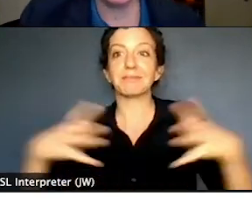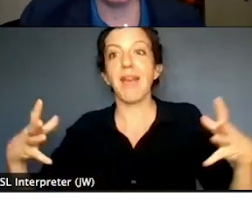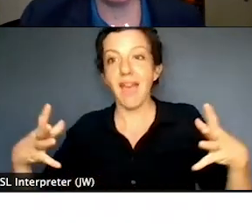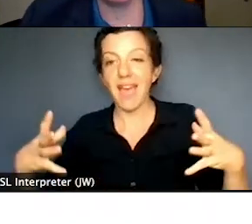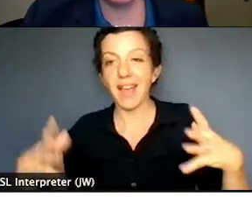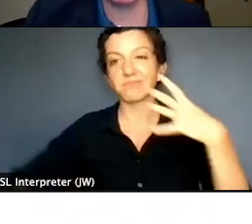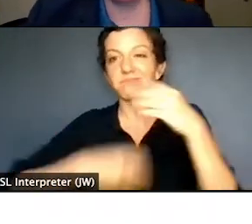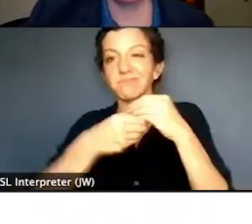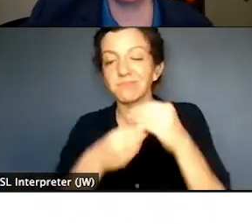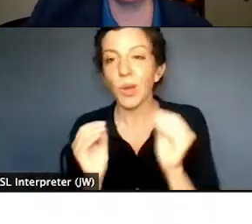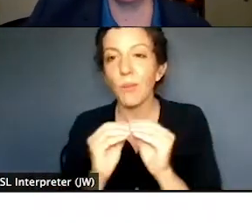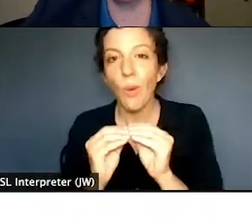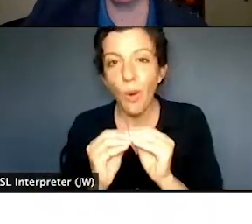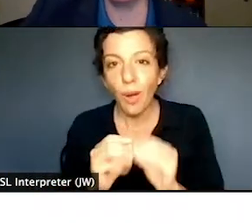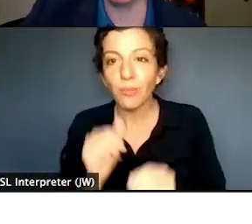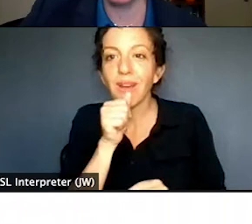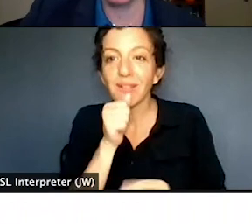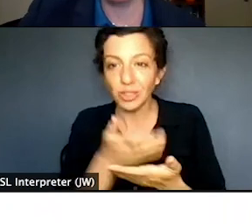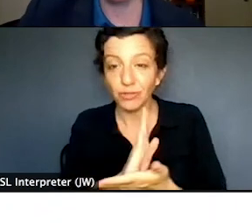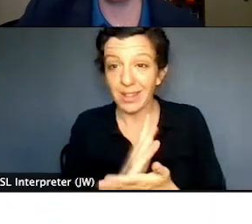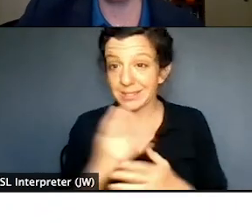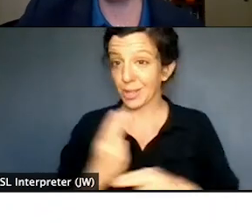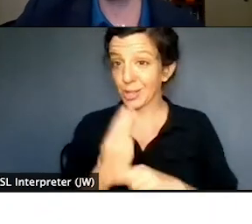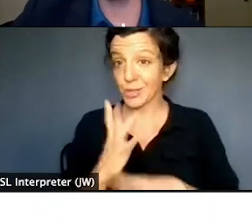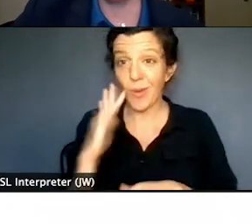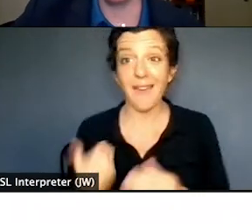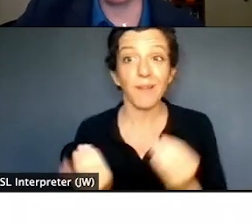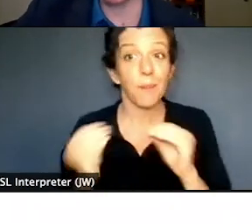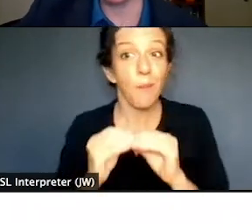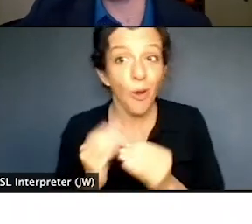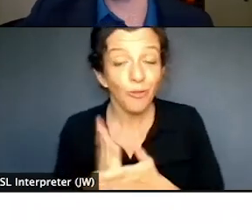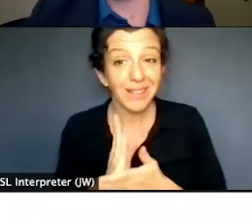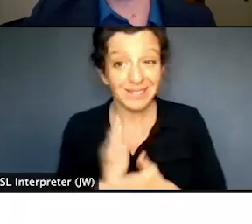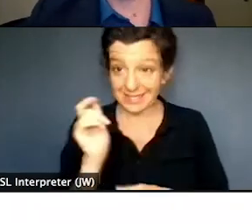And the Republican, Libertarian, Green Parties are opposed. The Democratic Party did not take a position on this one.